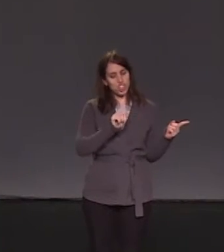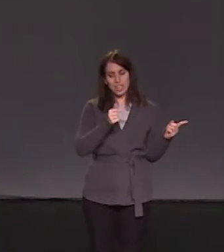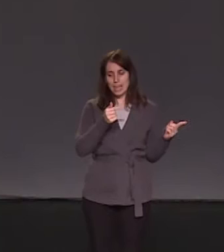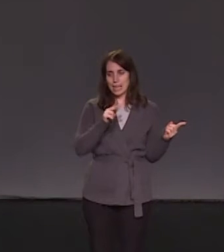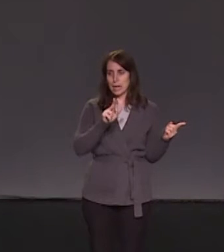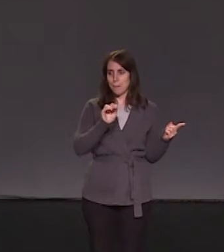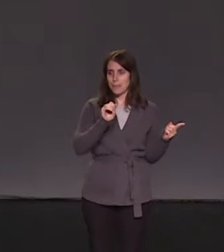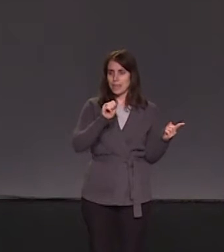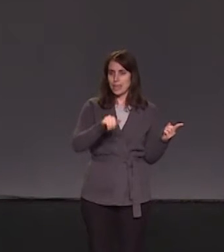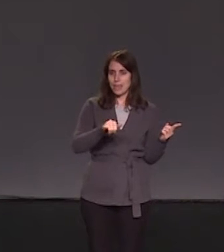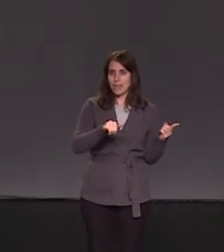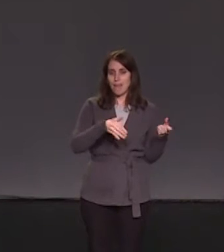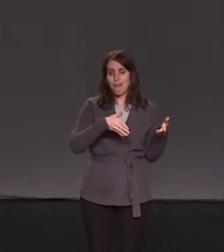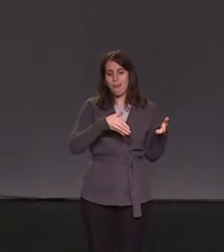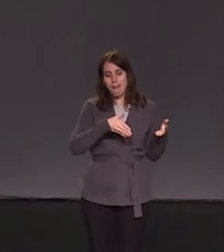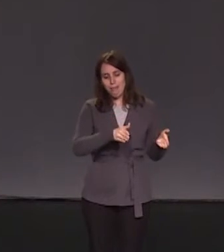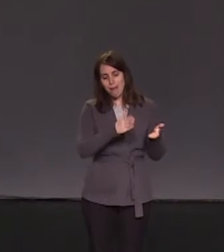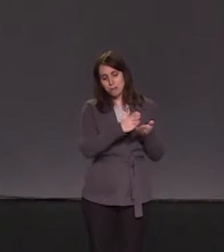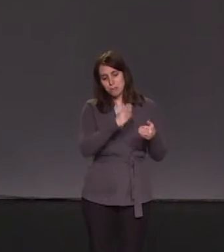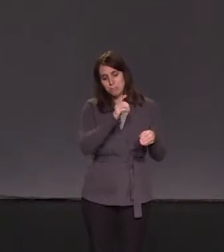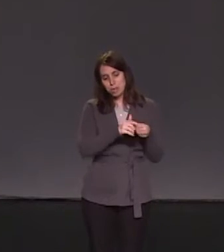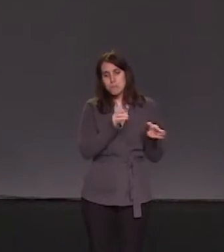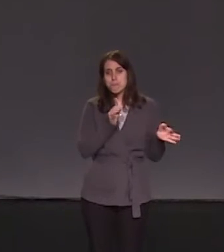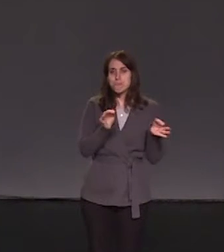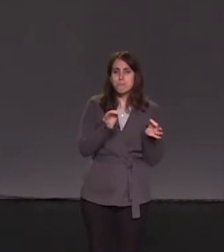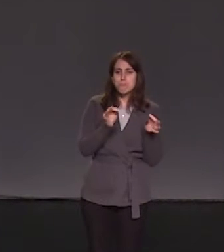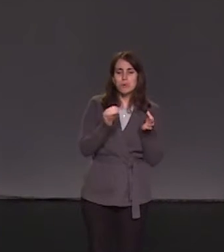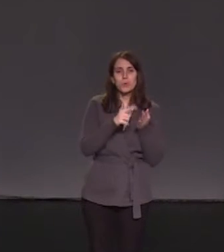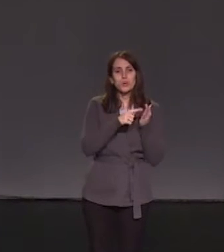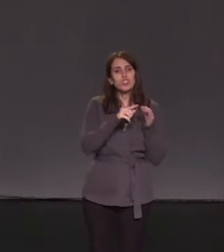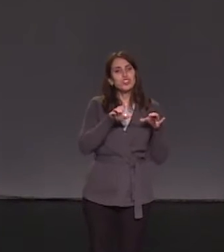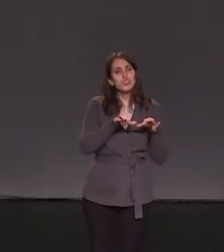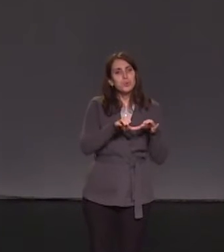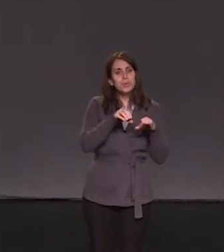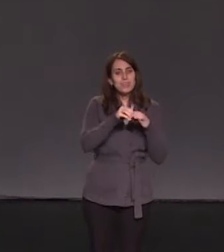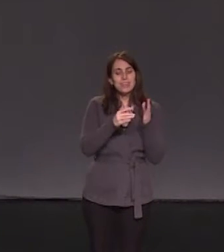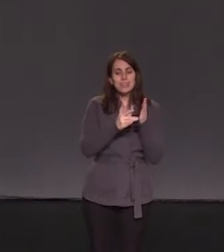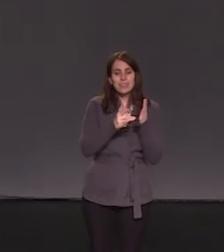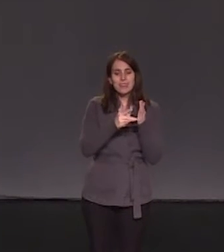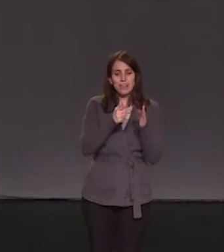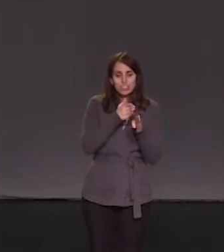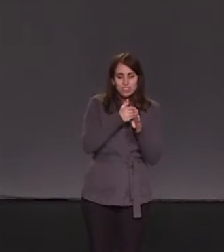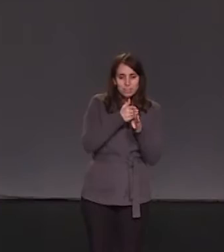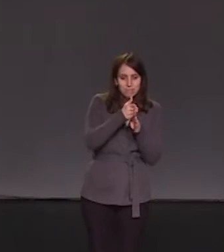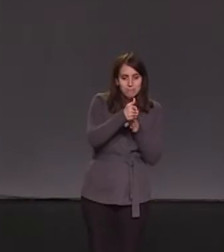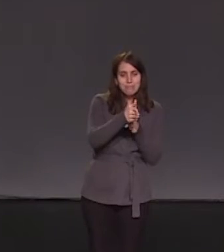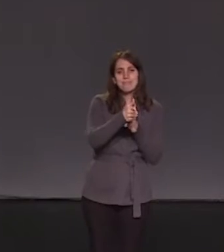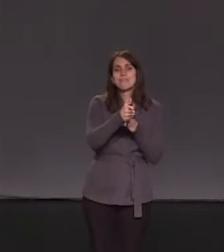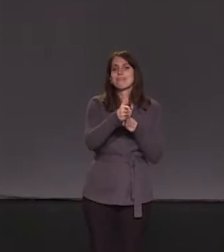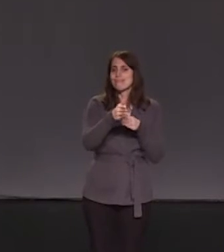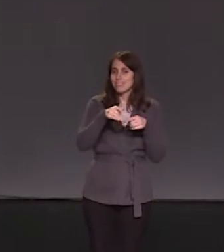doing in the technology space as we enter the online world, and introduce our guests today.